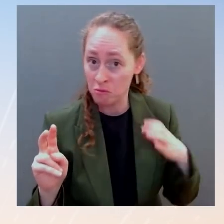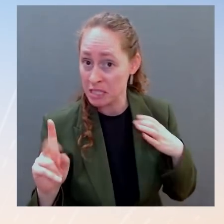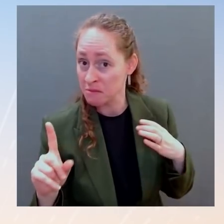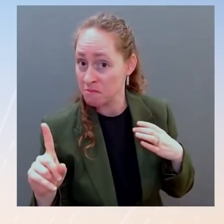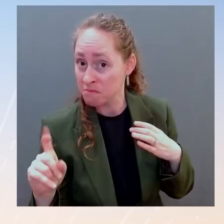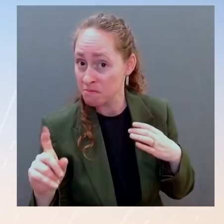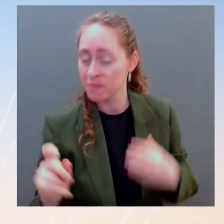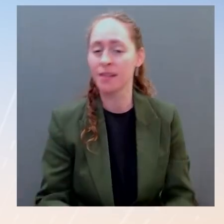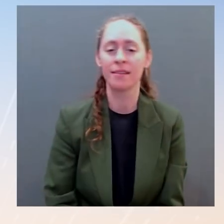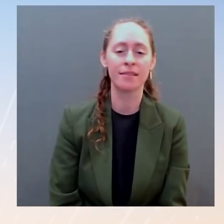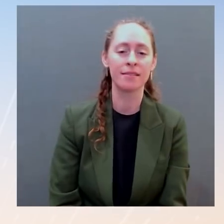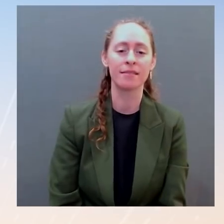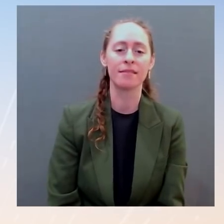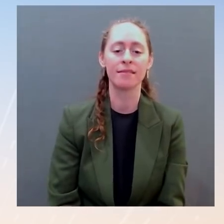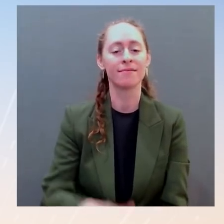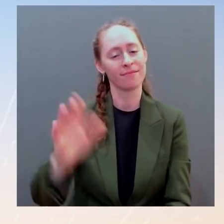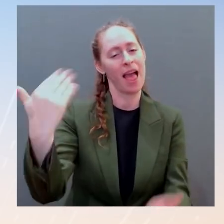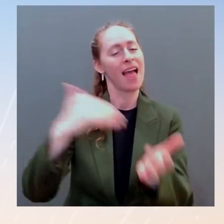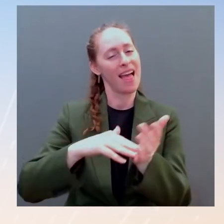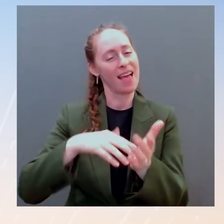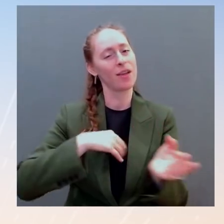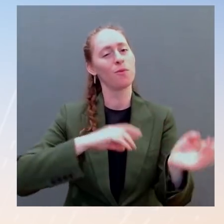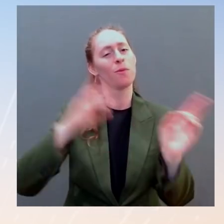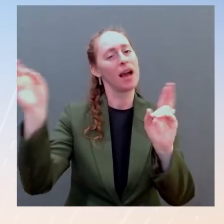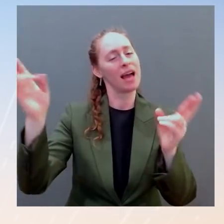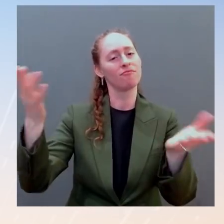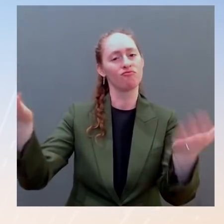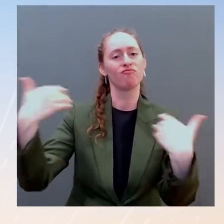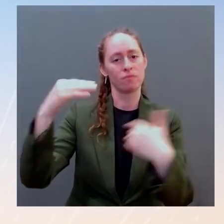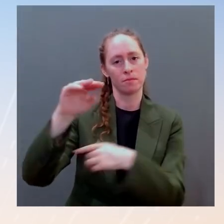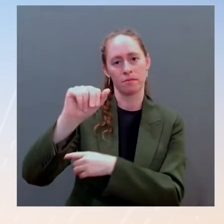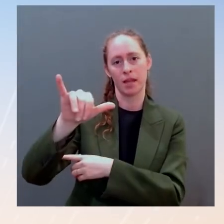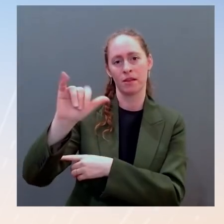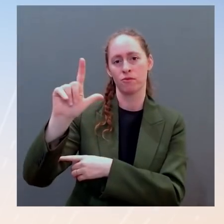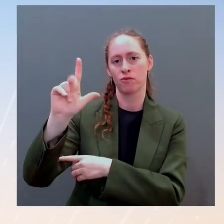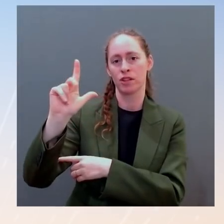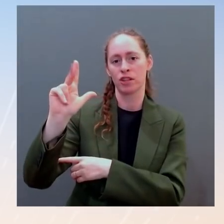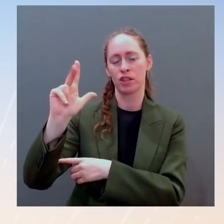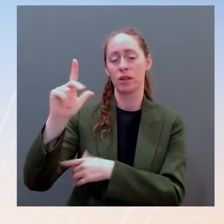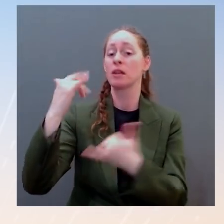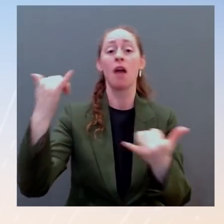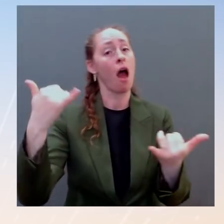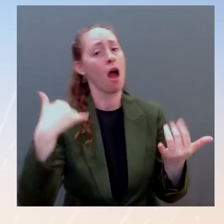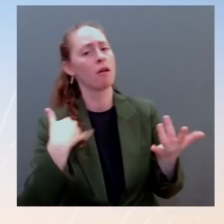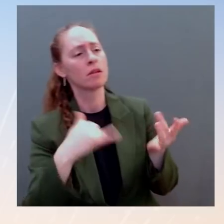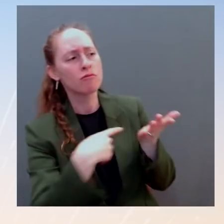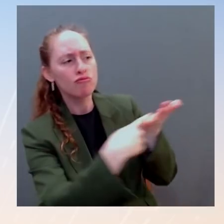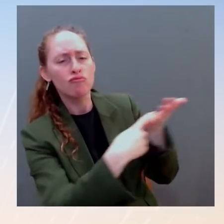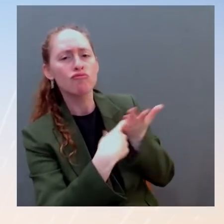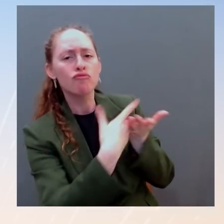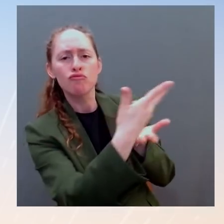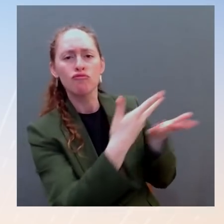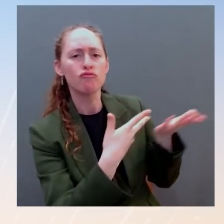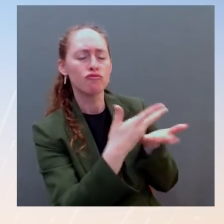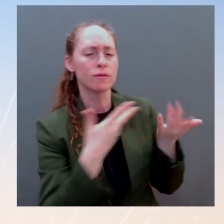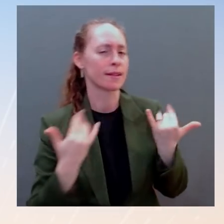There'll be a range of conversations about this over the coming days. The Press: And then, the New York Times is reporting that Cedric Richmond is leaving. Is he?